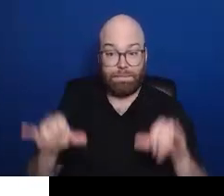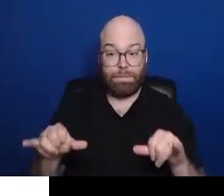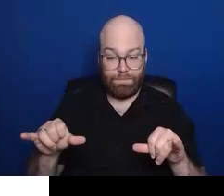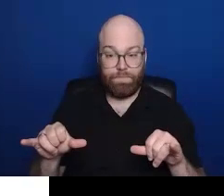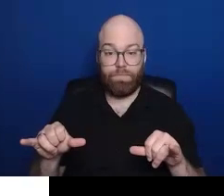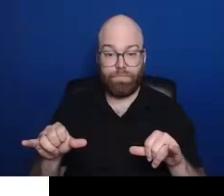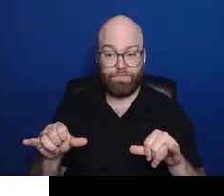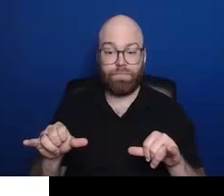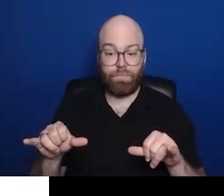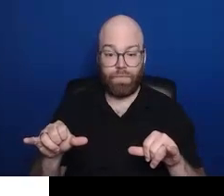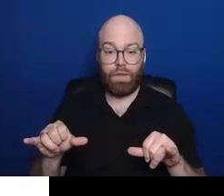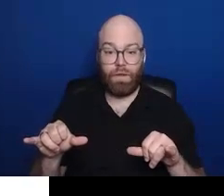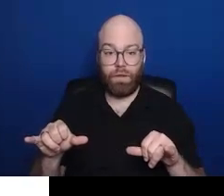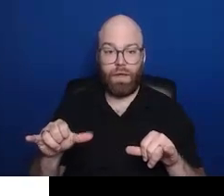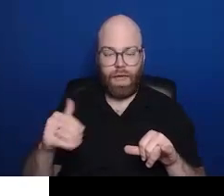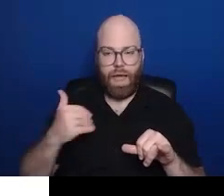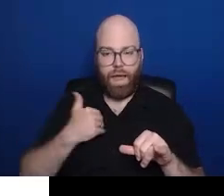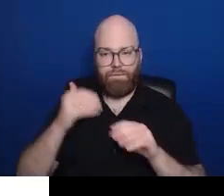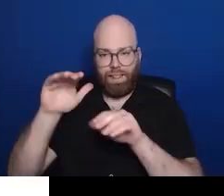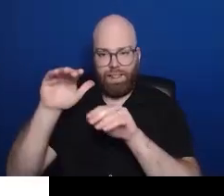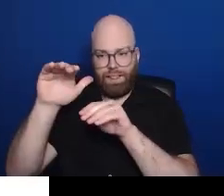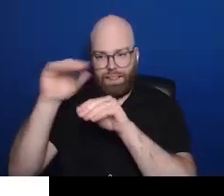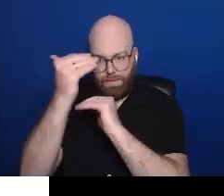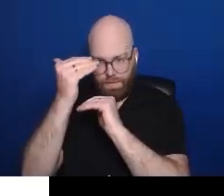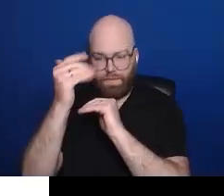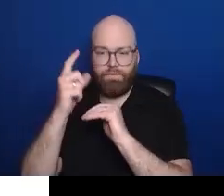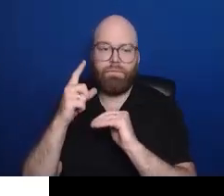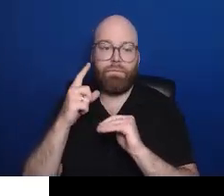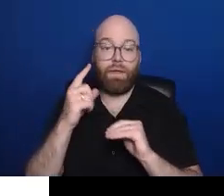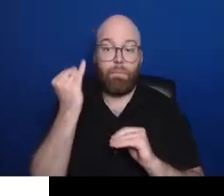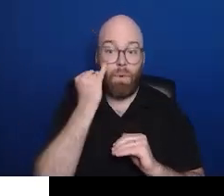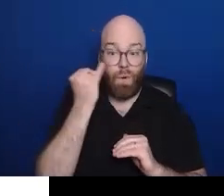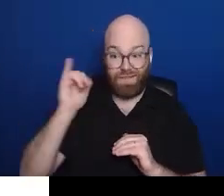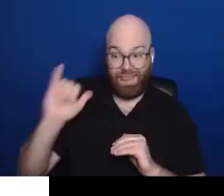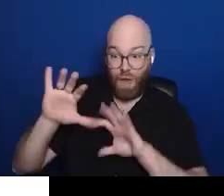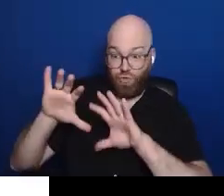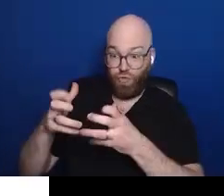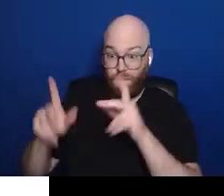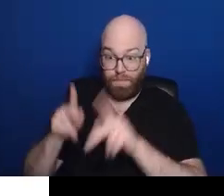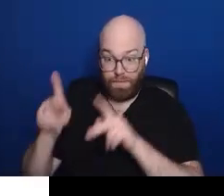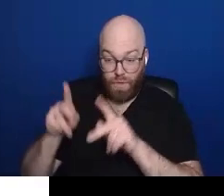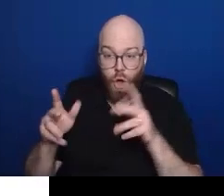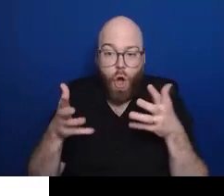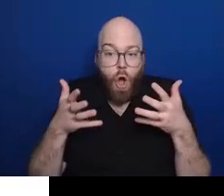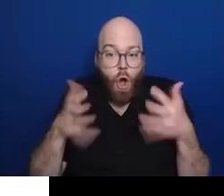from countries who already had a high population rate in the US. And those countries are Mexico, India, China and the Philippines,